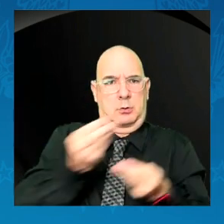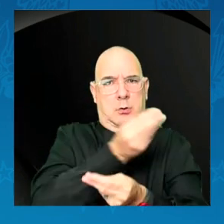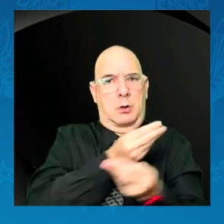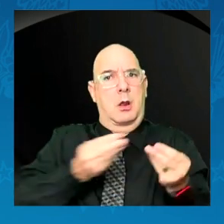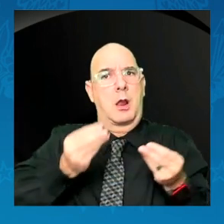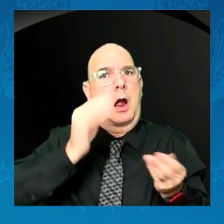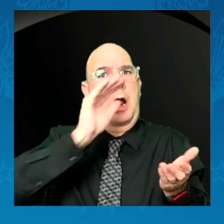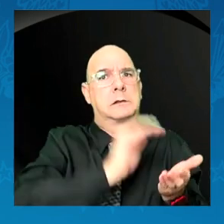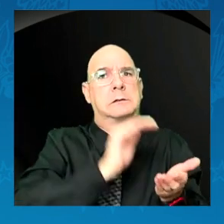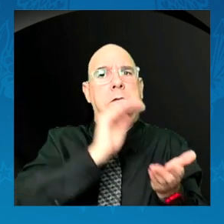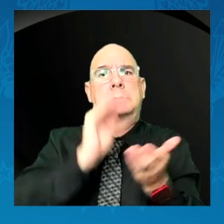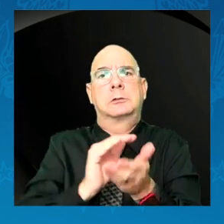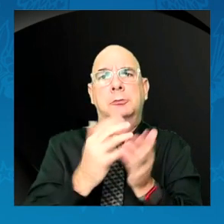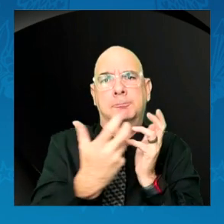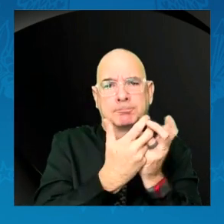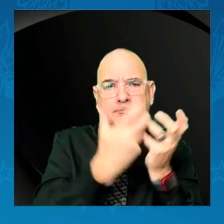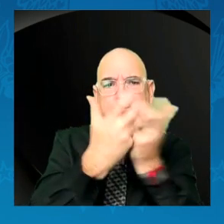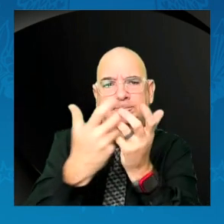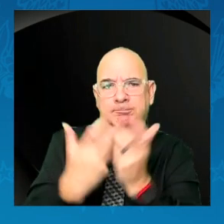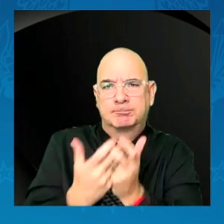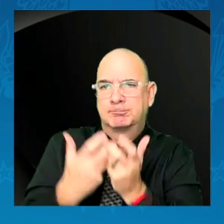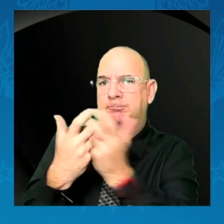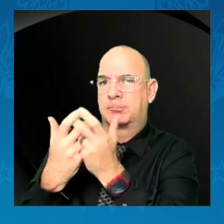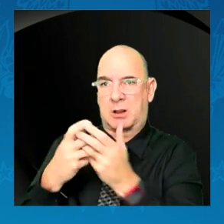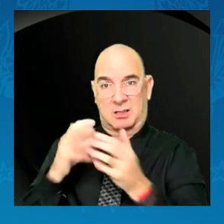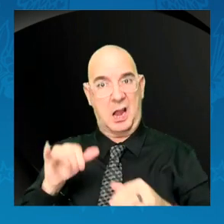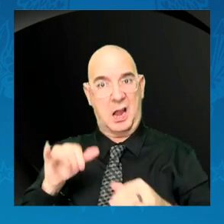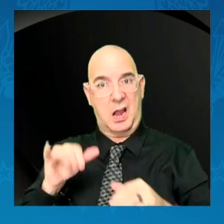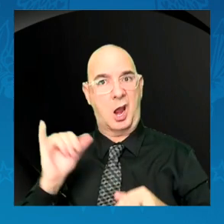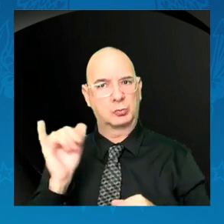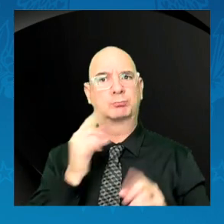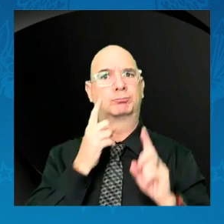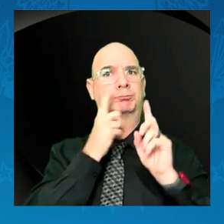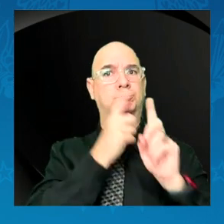on the issue of the climate crisis and the rapidly changing climate. So thank you for that.